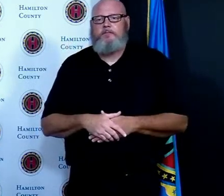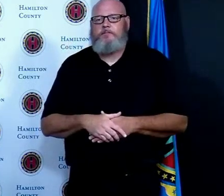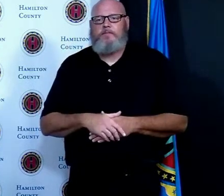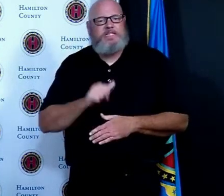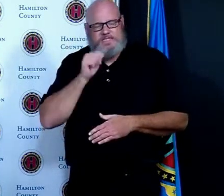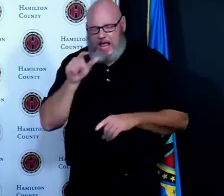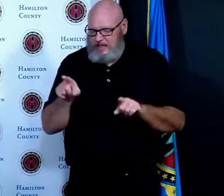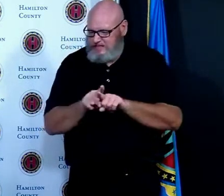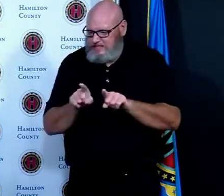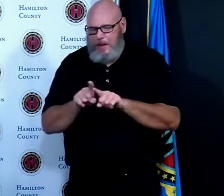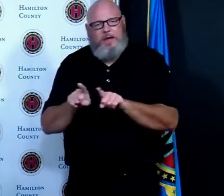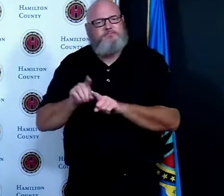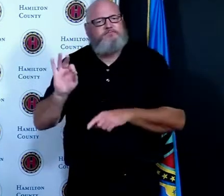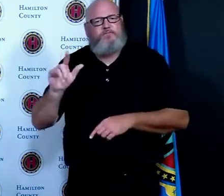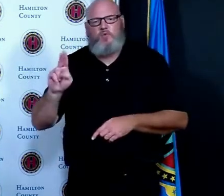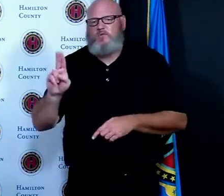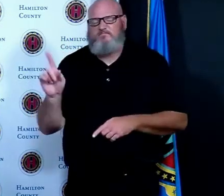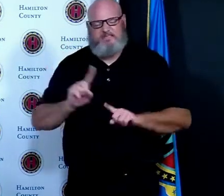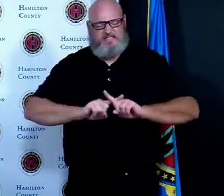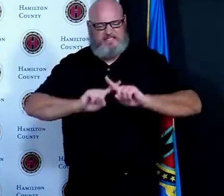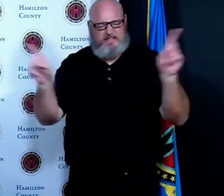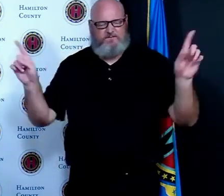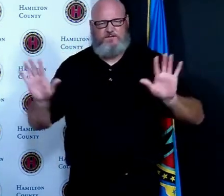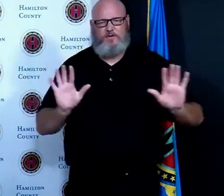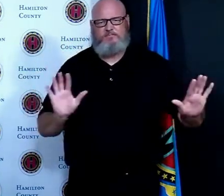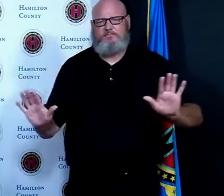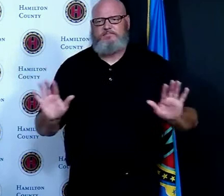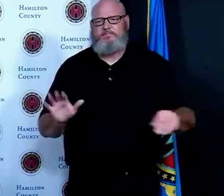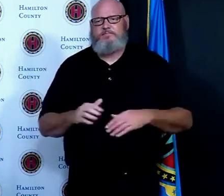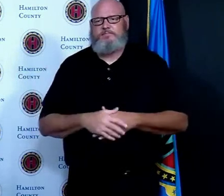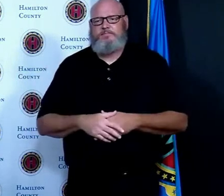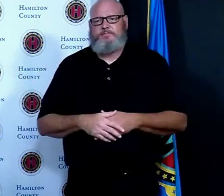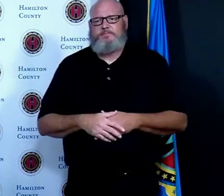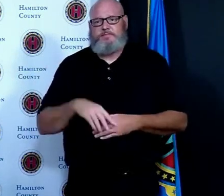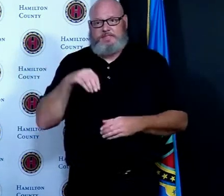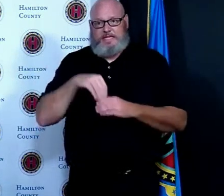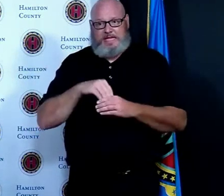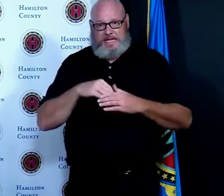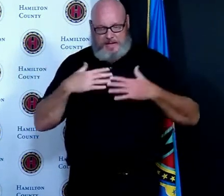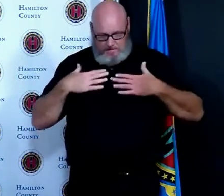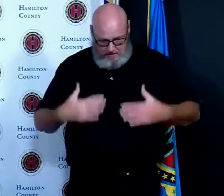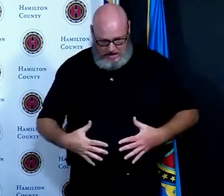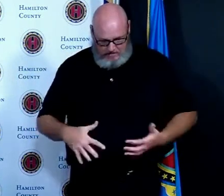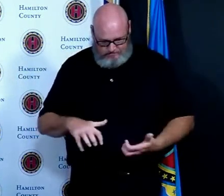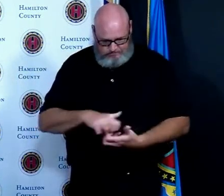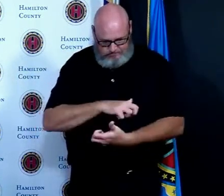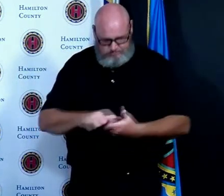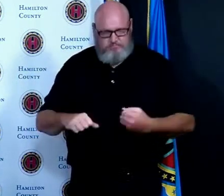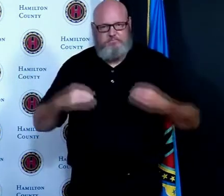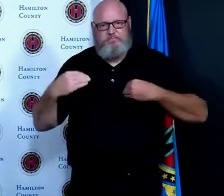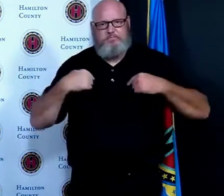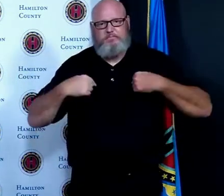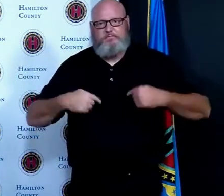that a lot of the damage to the body is because of this immune response or inflammatory response